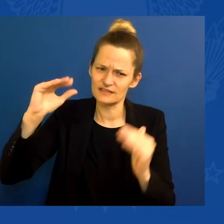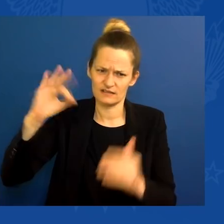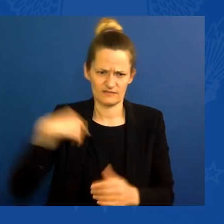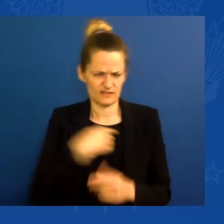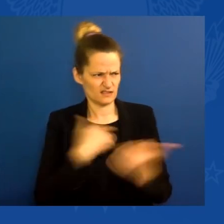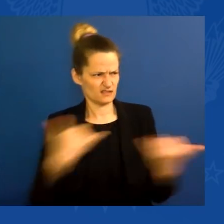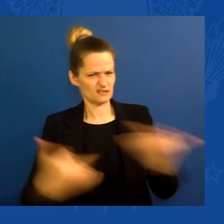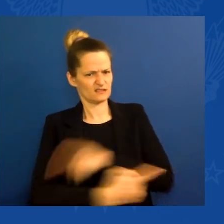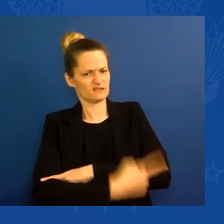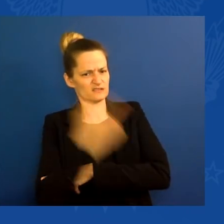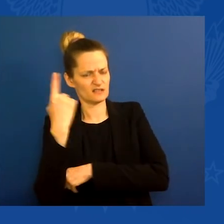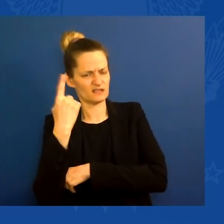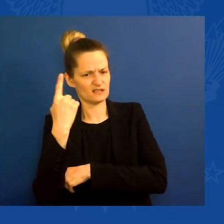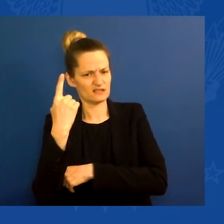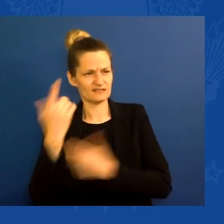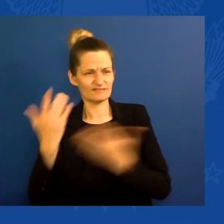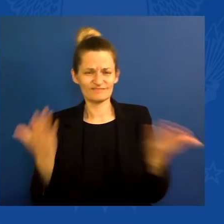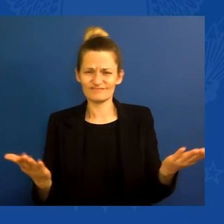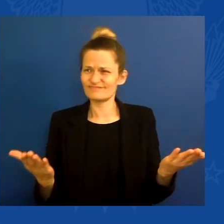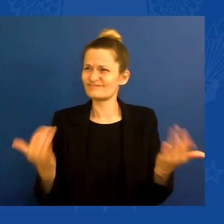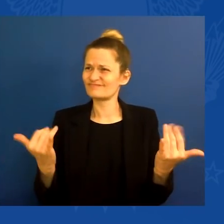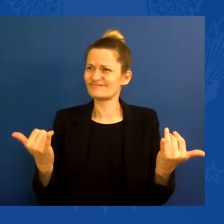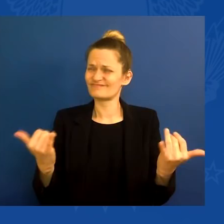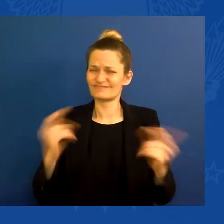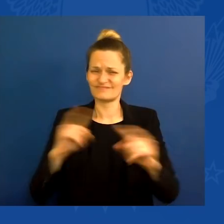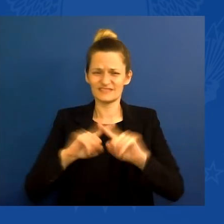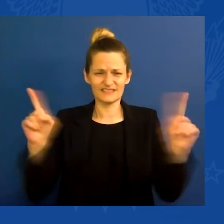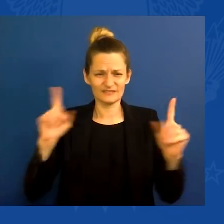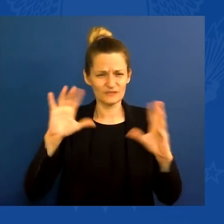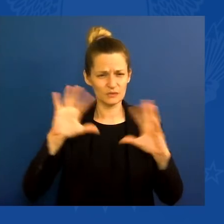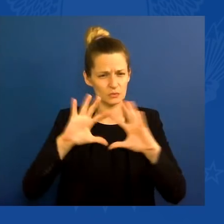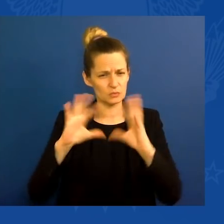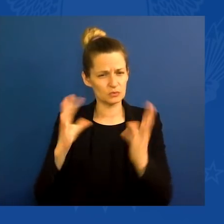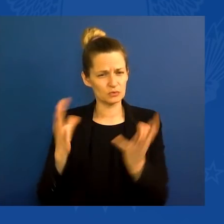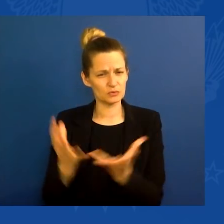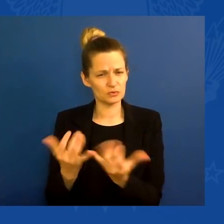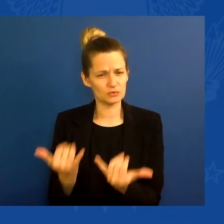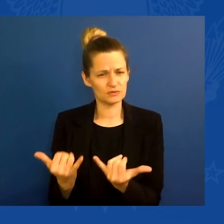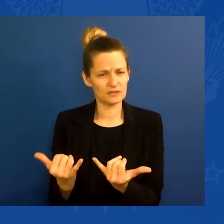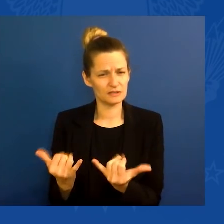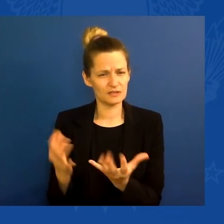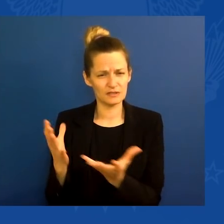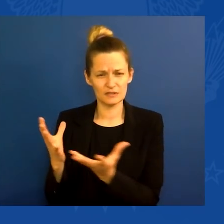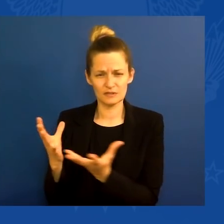Just in the last several years, it's so much more complicated. The job is complicated.